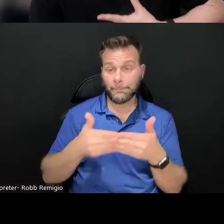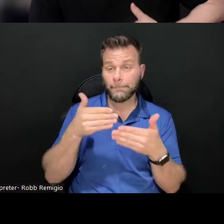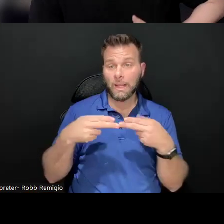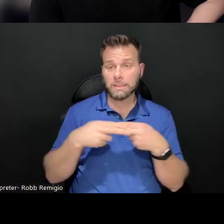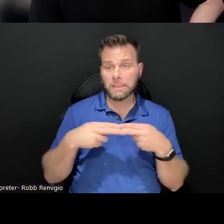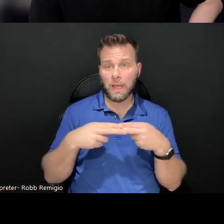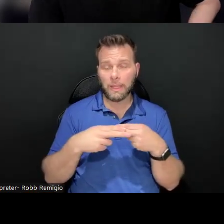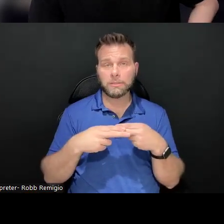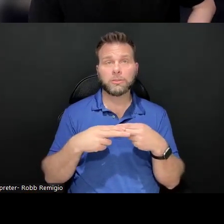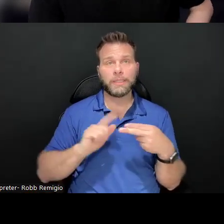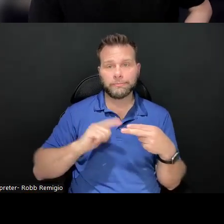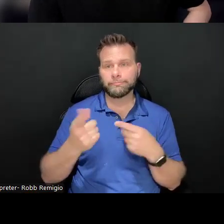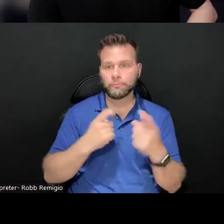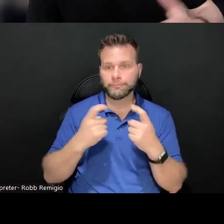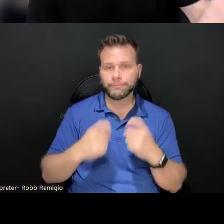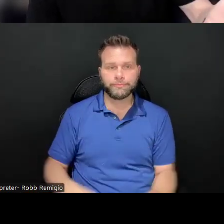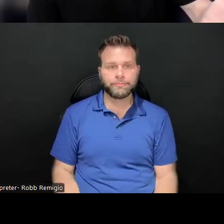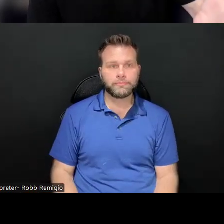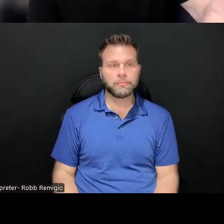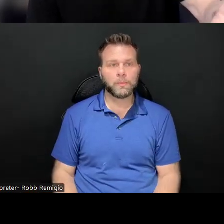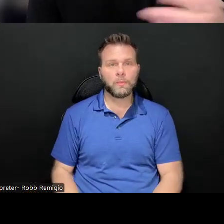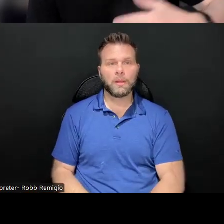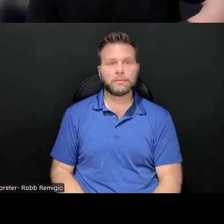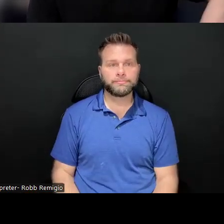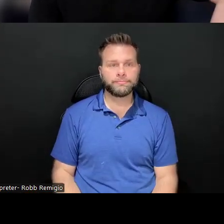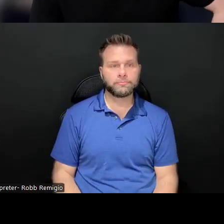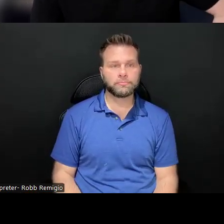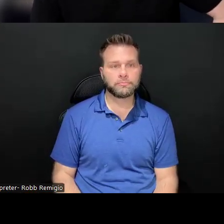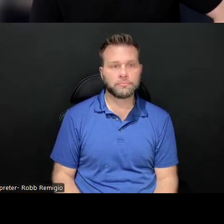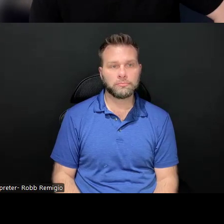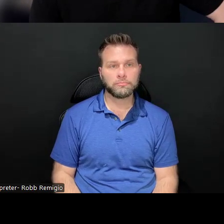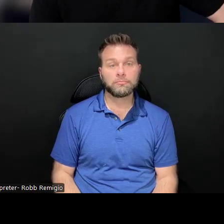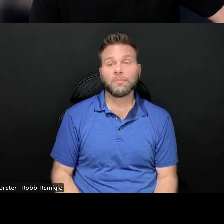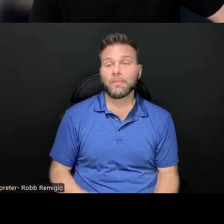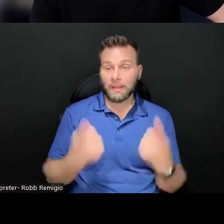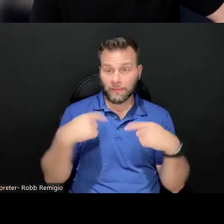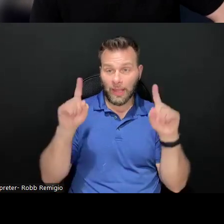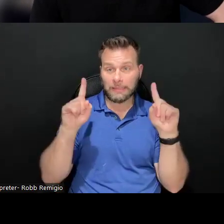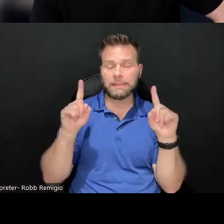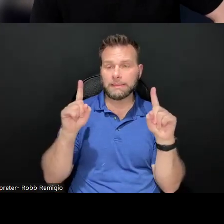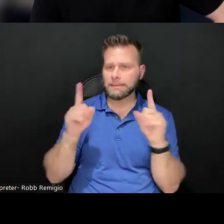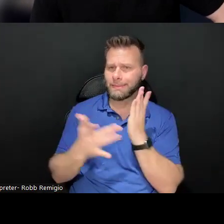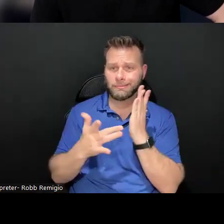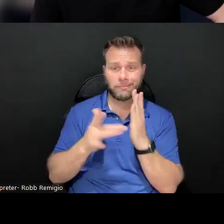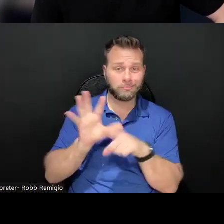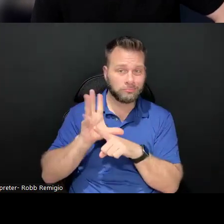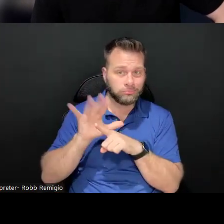access -- Let's skip that and go to the next slide. Finally, we're seeing an explosion in technology.